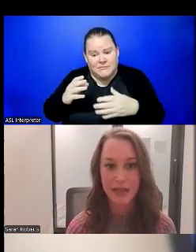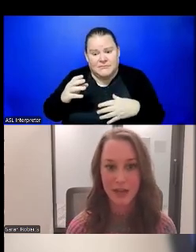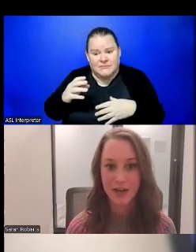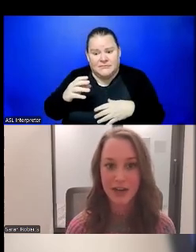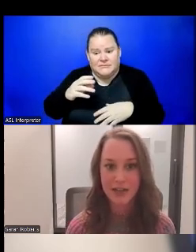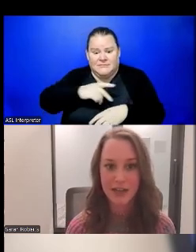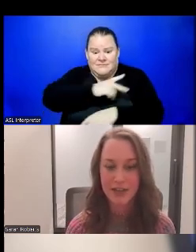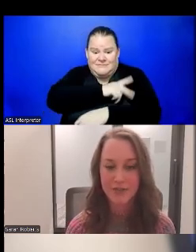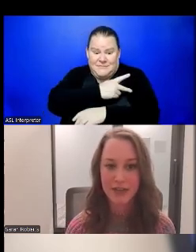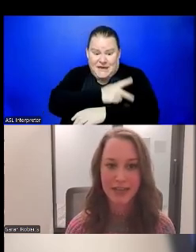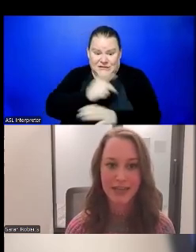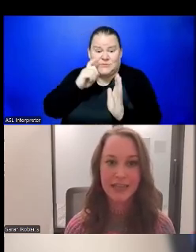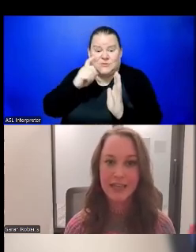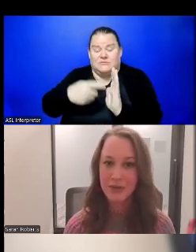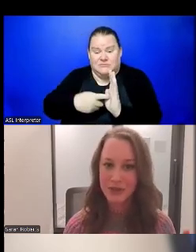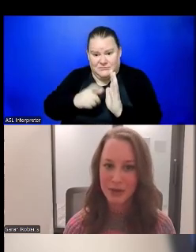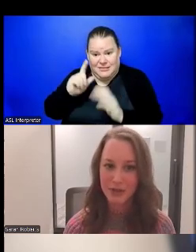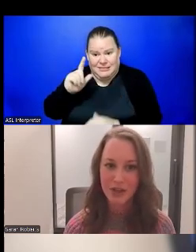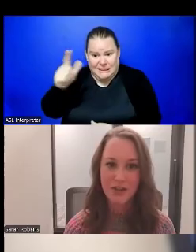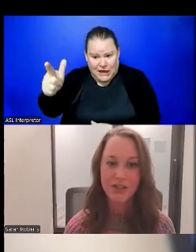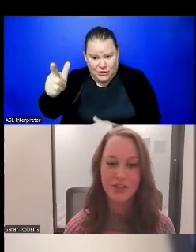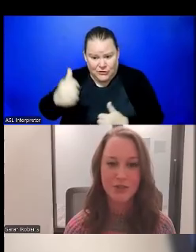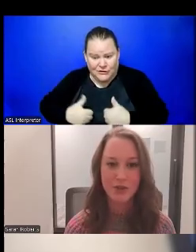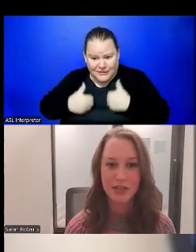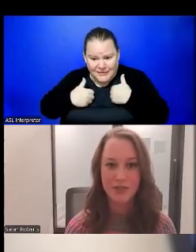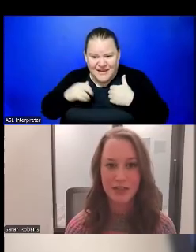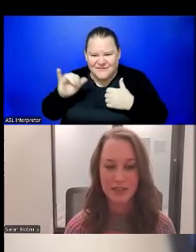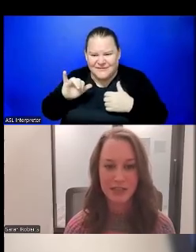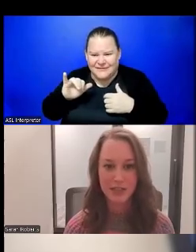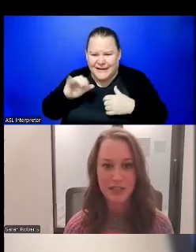later in life, like when they were toddlers or even into their